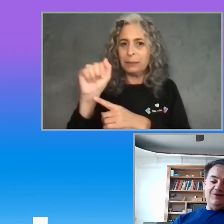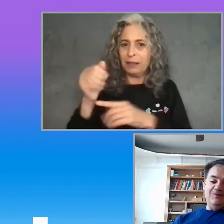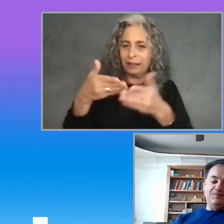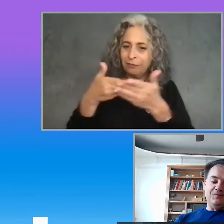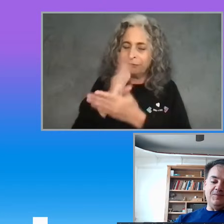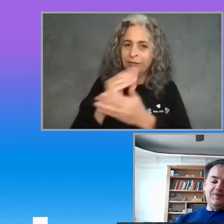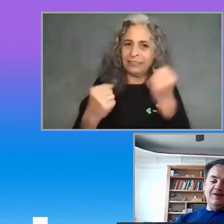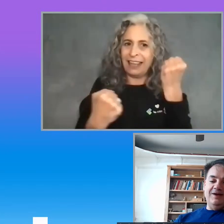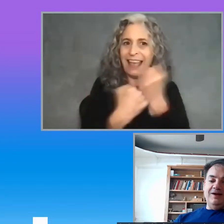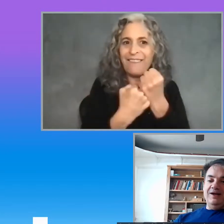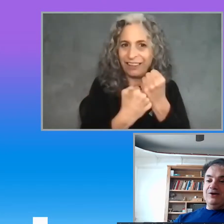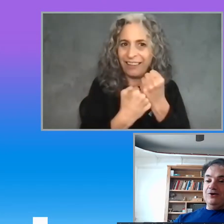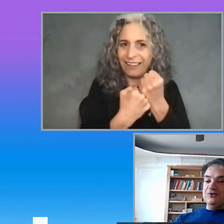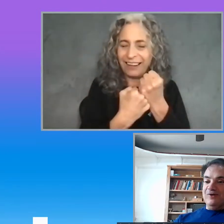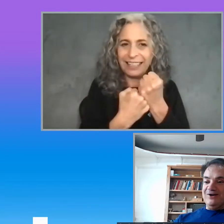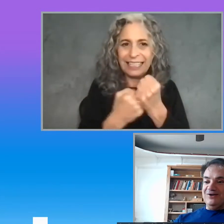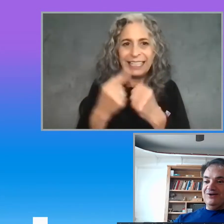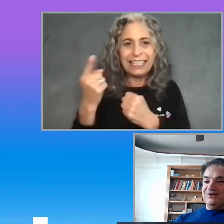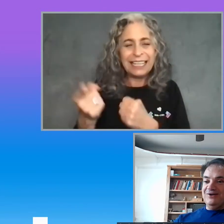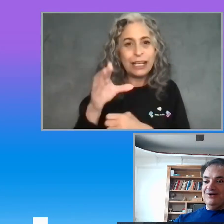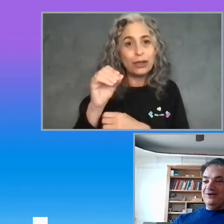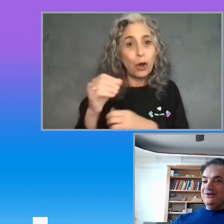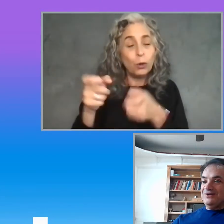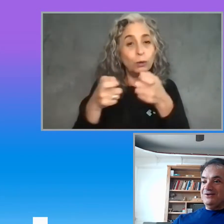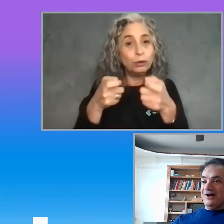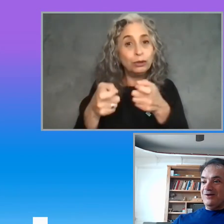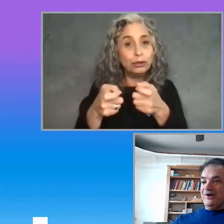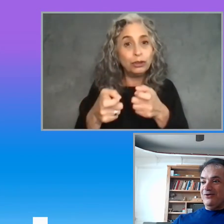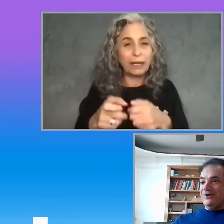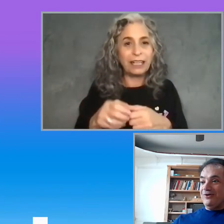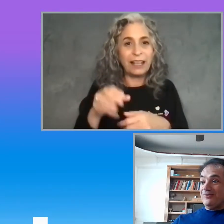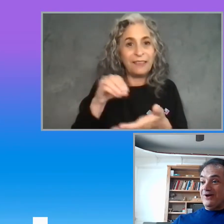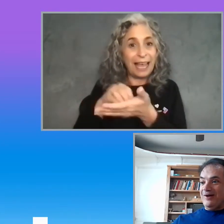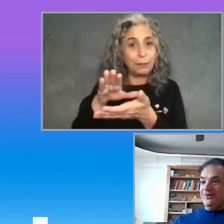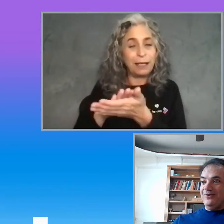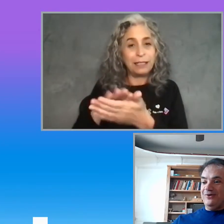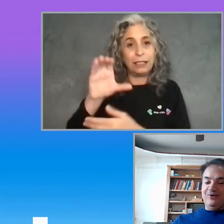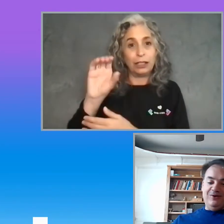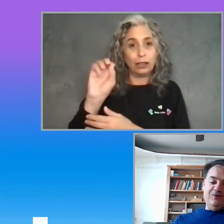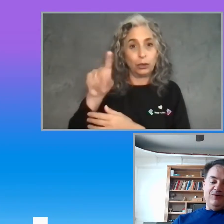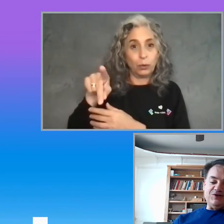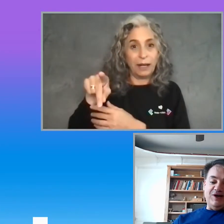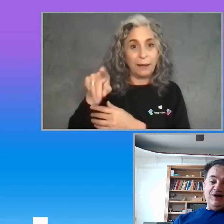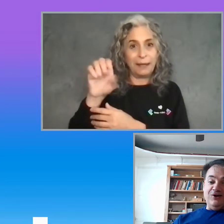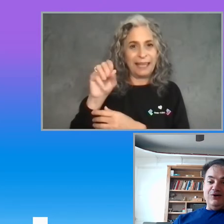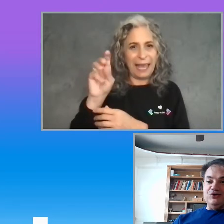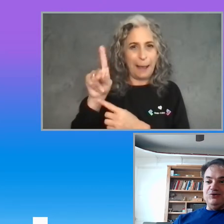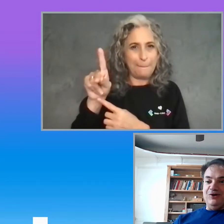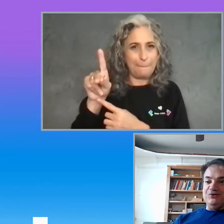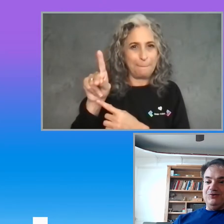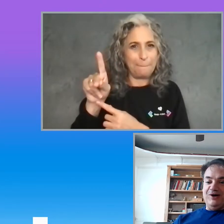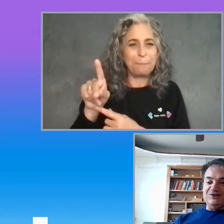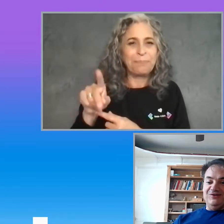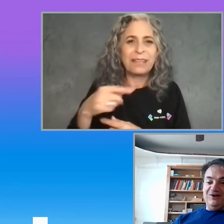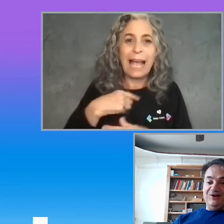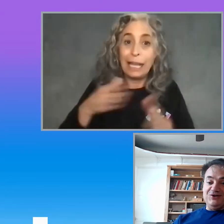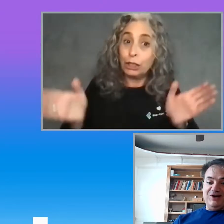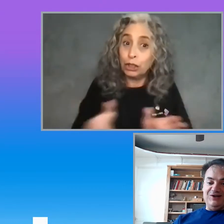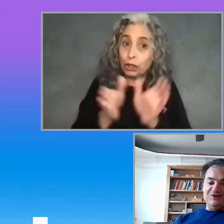disability rights advocate. He co-directed the documentary Crip